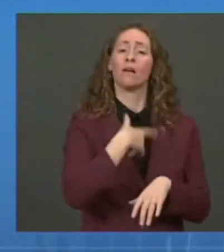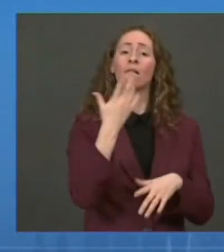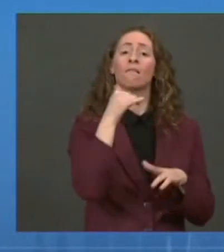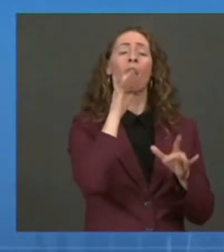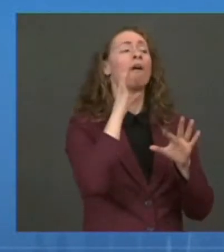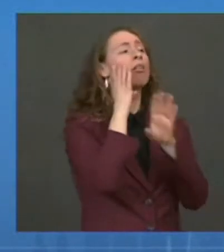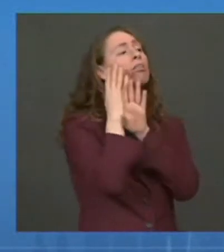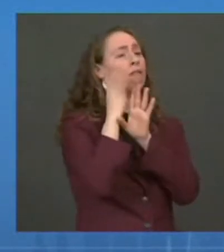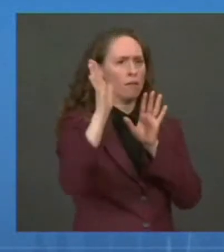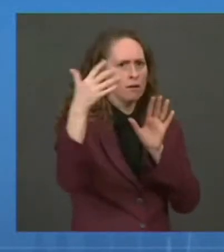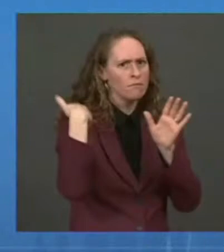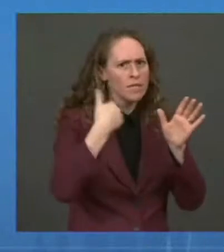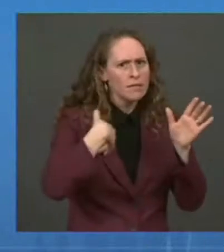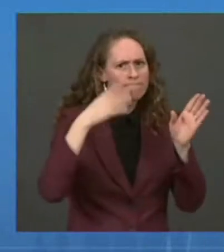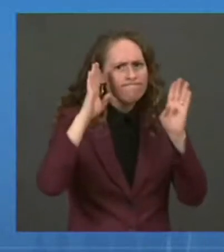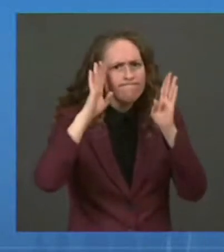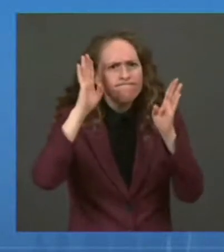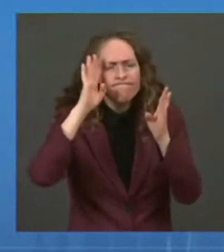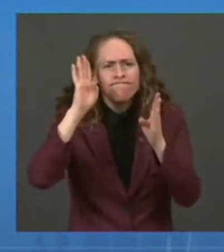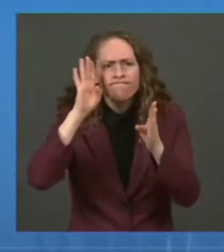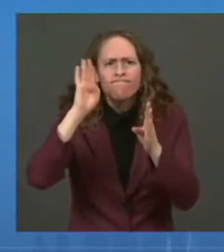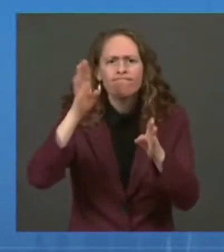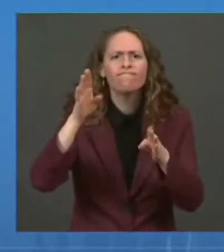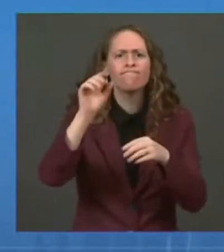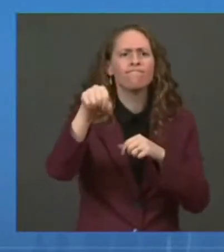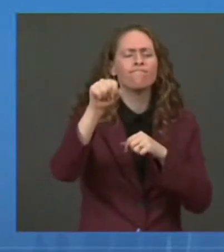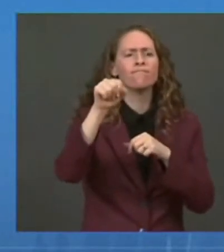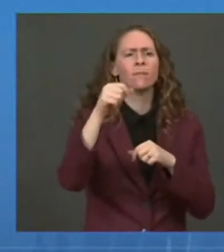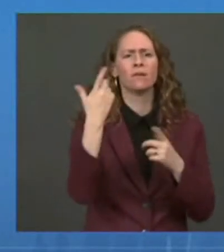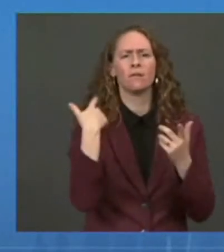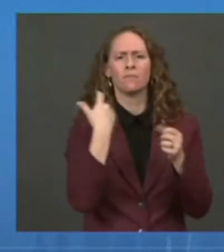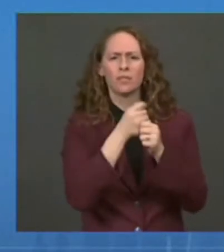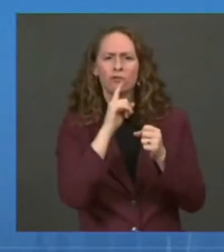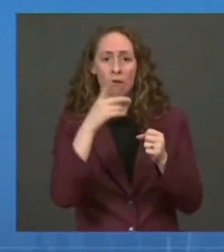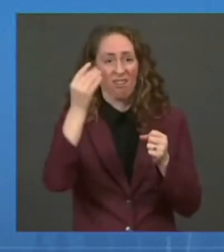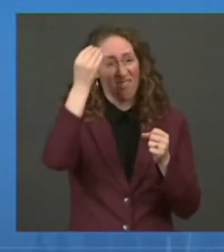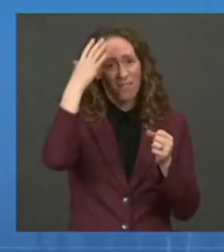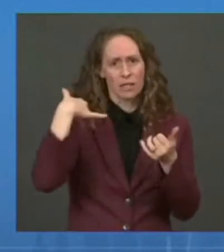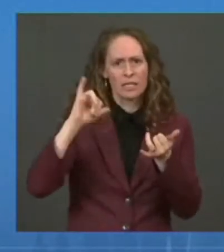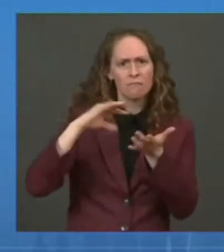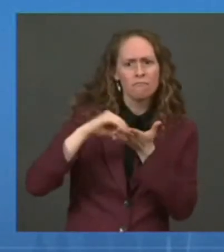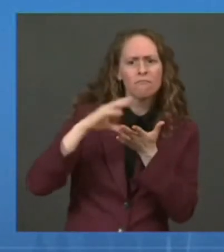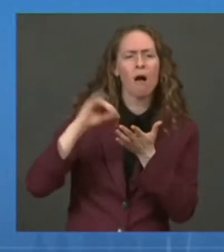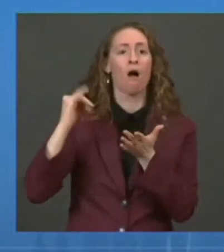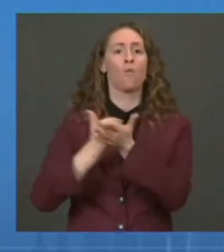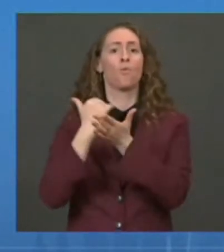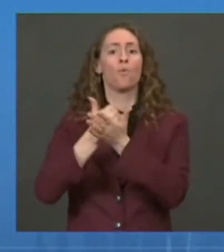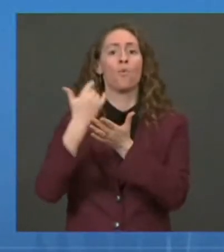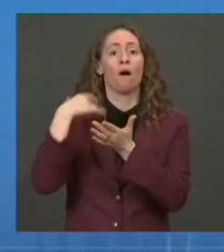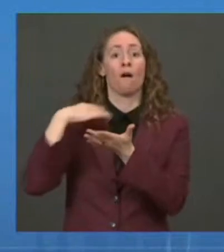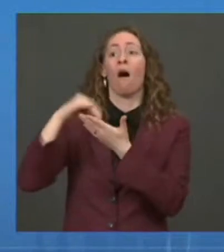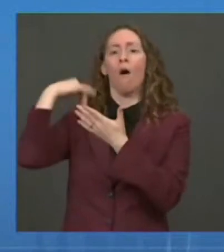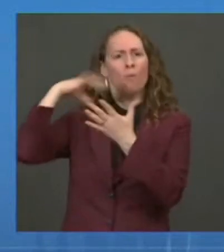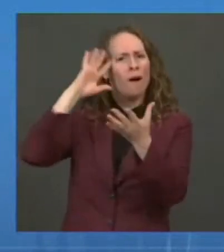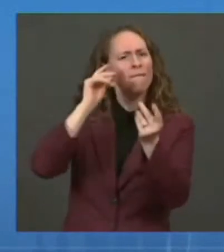THERE'S STILL A LOT TO LEARN ABOUT OMICRON AND WILL BE TRANSPARENT AND SHARE THE UPDATED SCIENCE WITH YOU AS